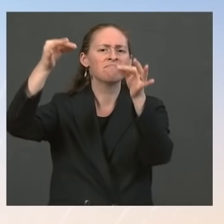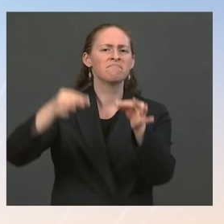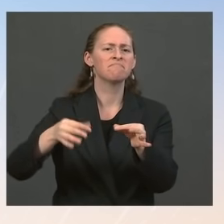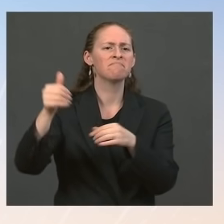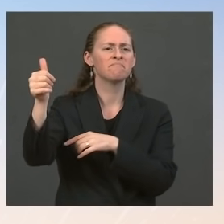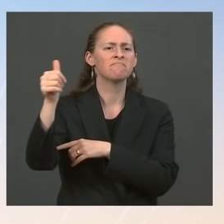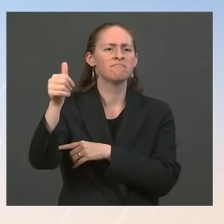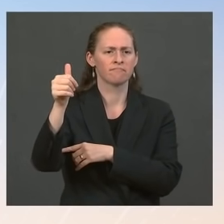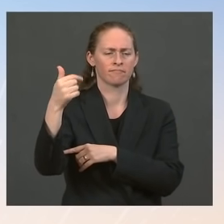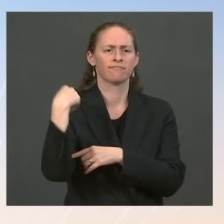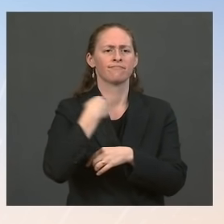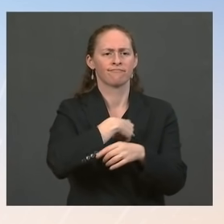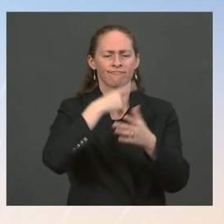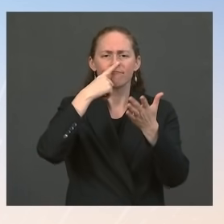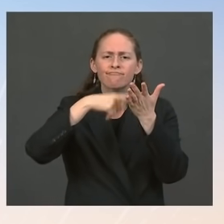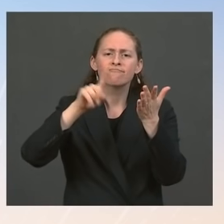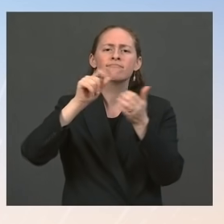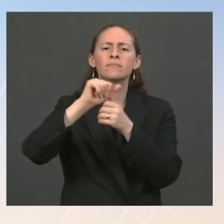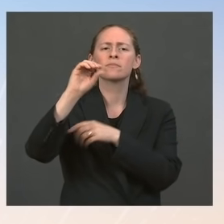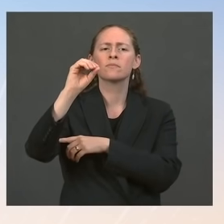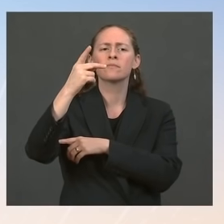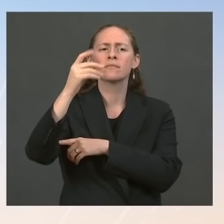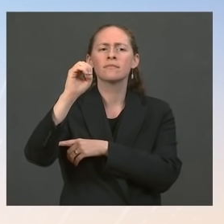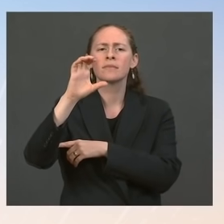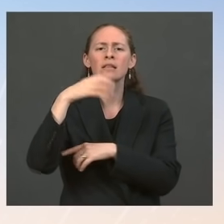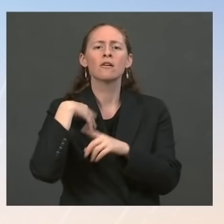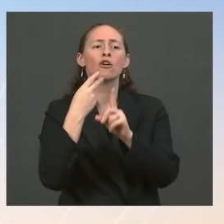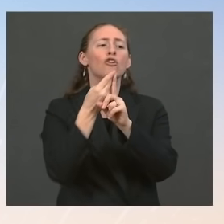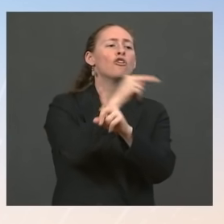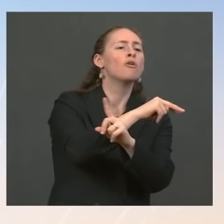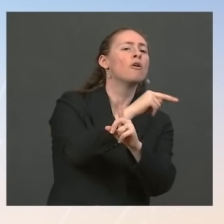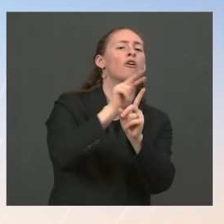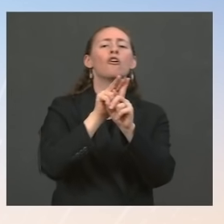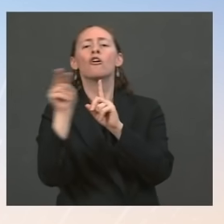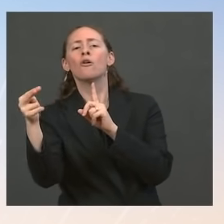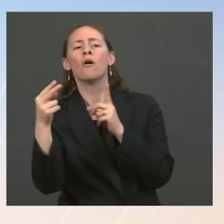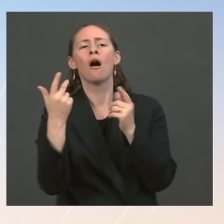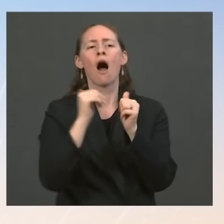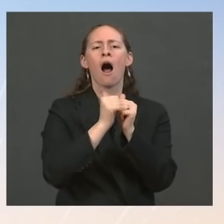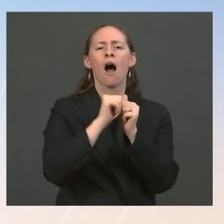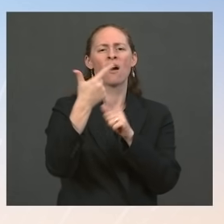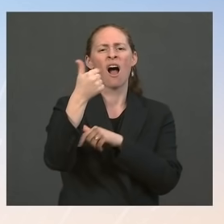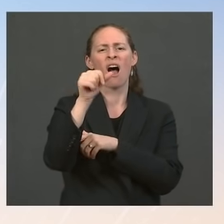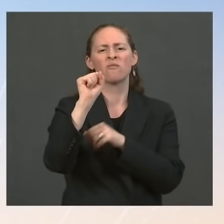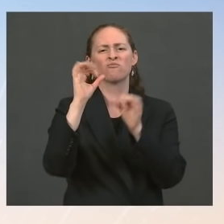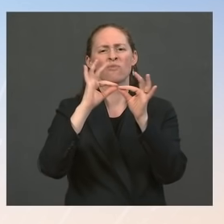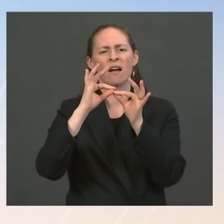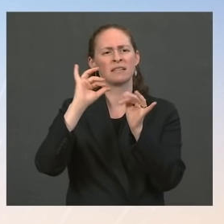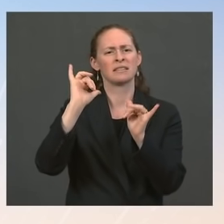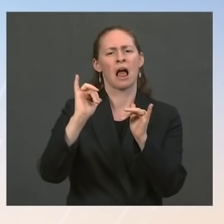we're looking at every means we have to lower gas prices. But I don't have -- or address the cost of oil, I should say.